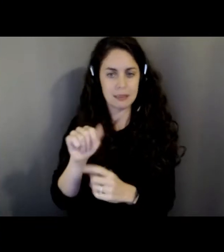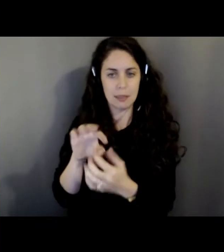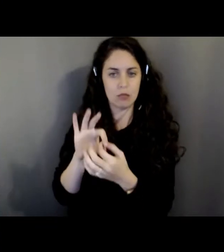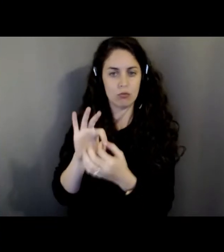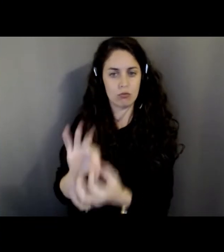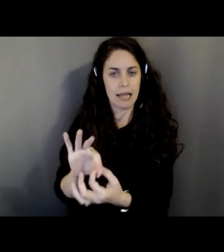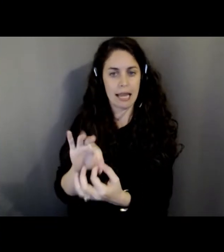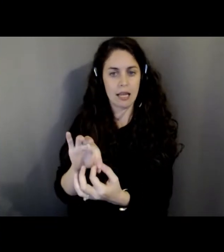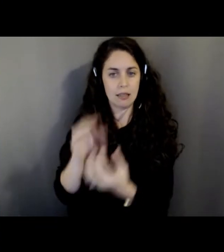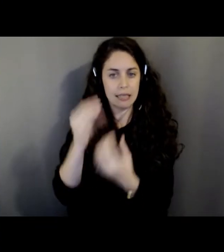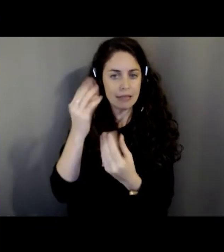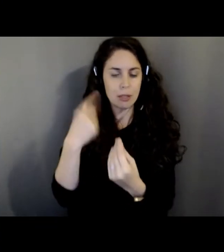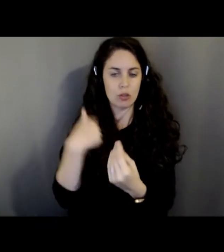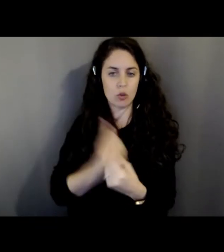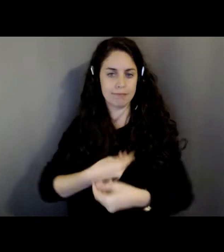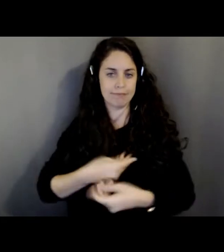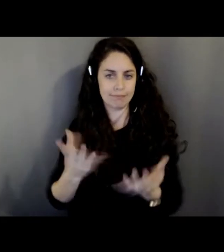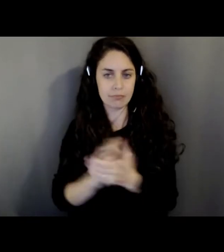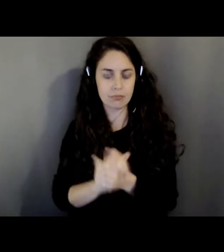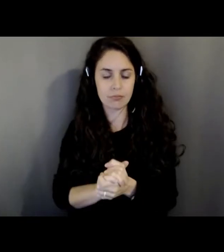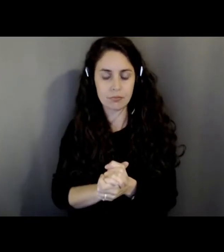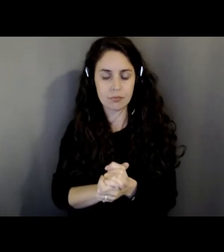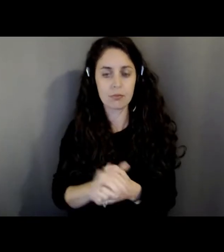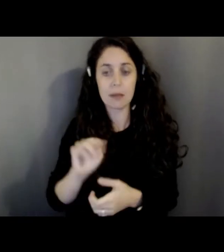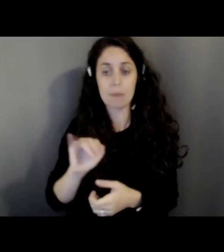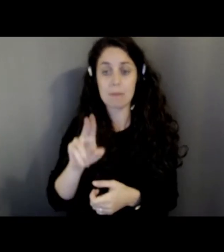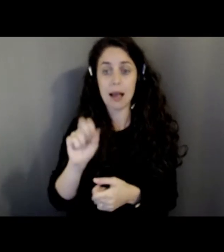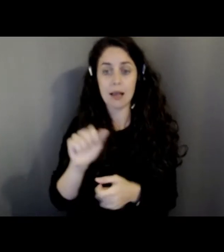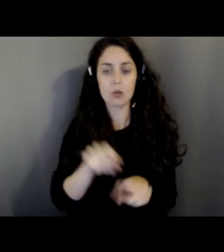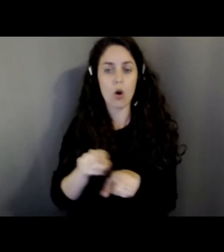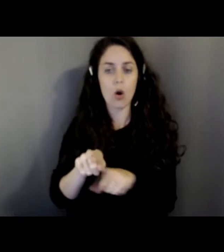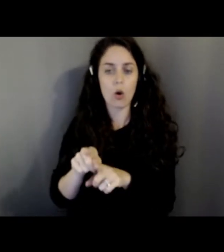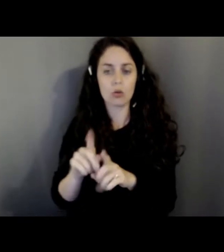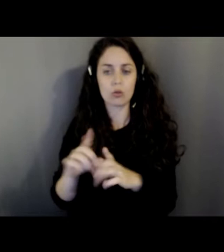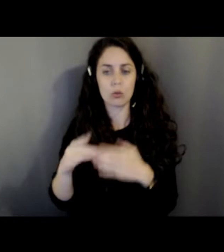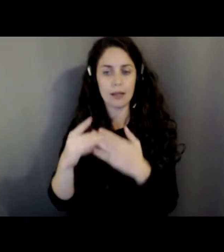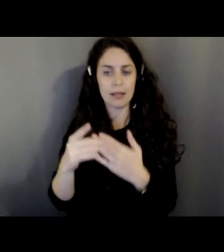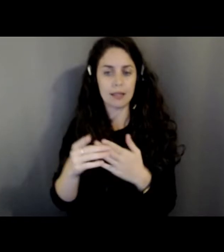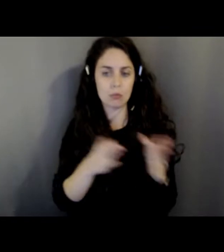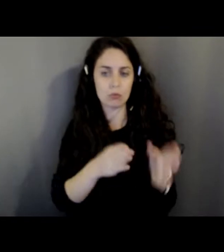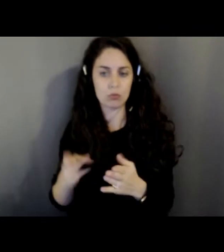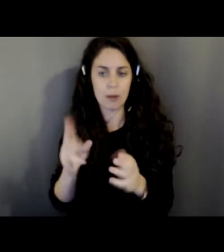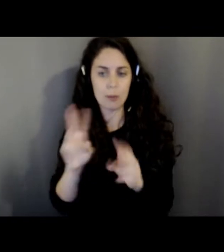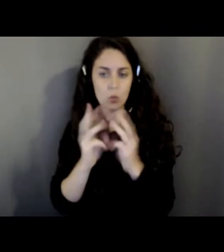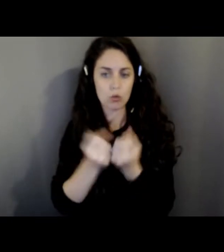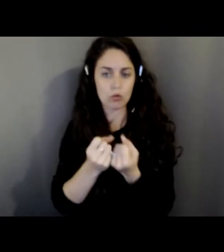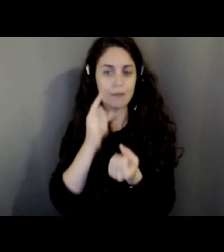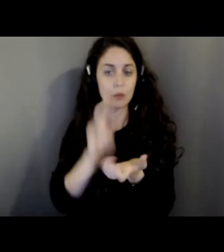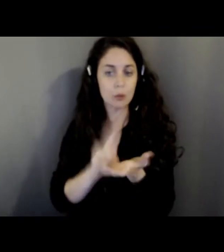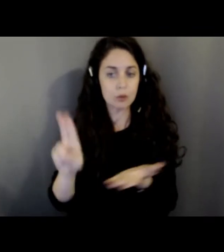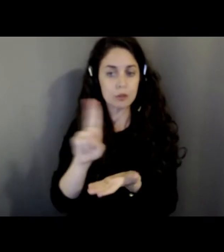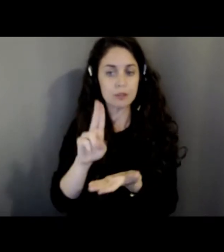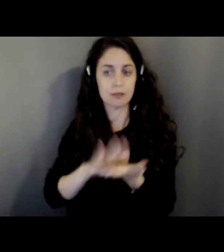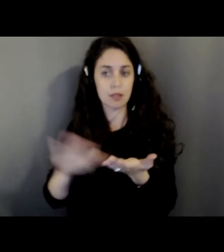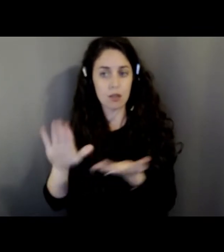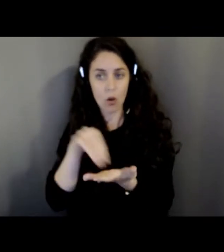needed. MIUSA also leads a prep workshop for university and college students called the Year